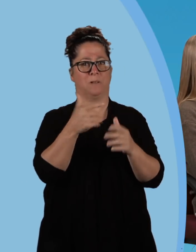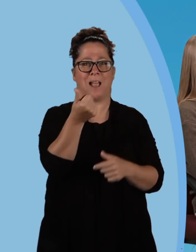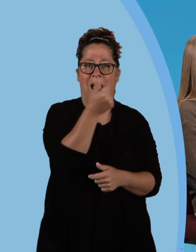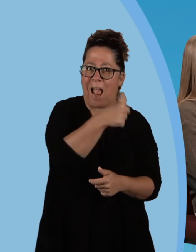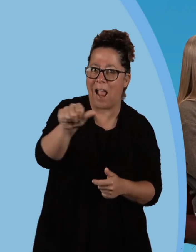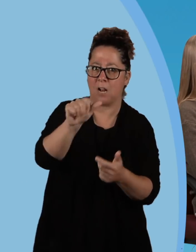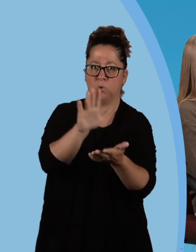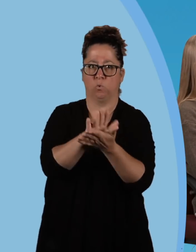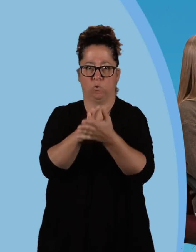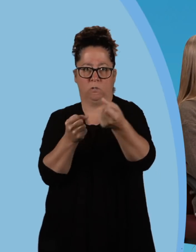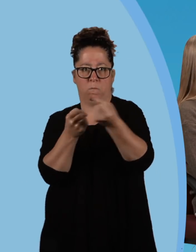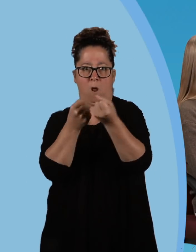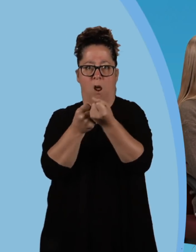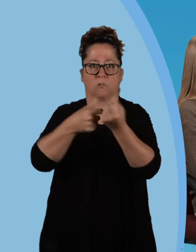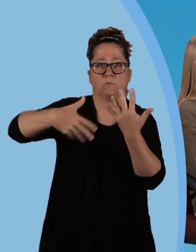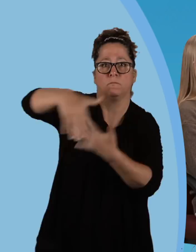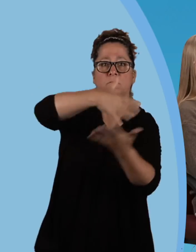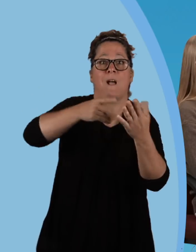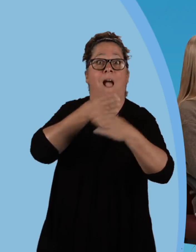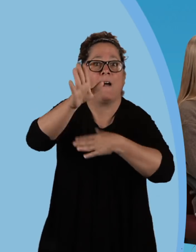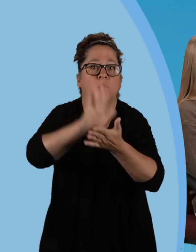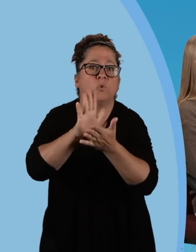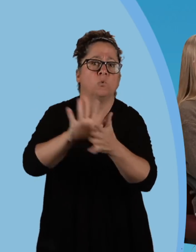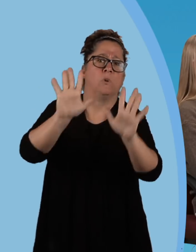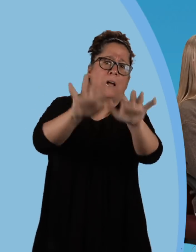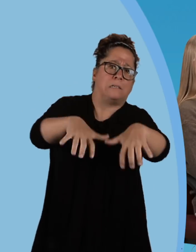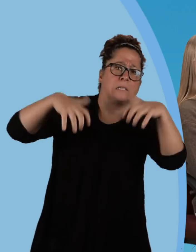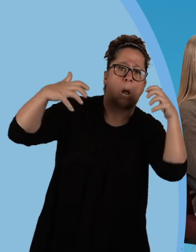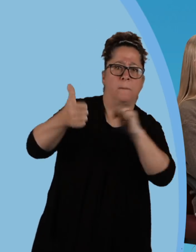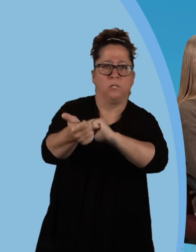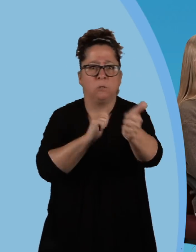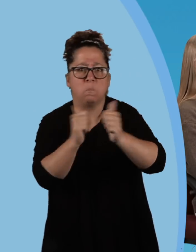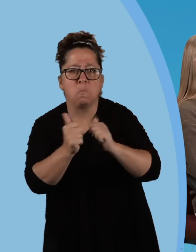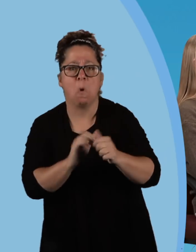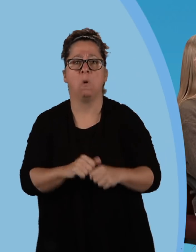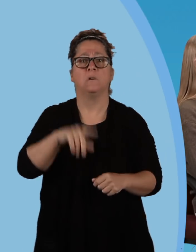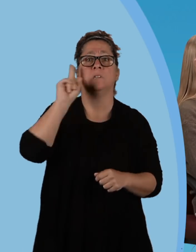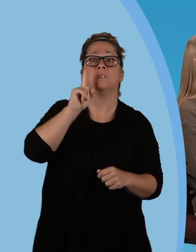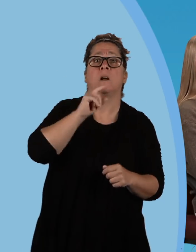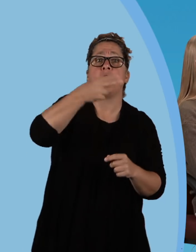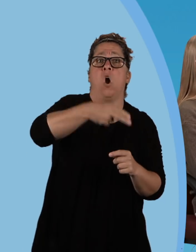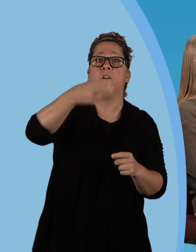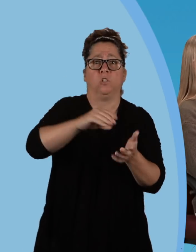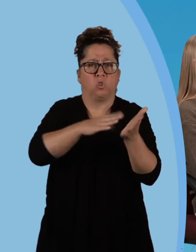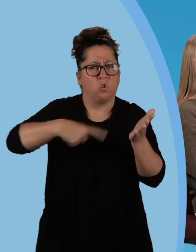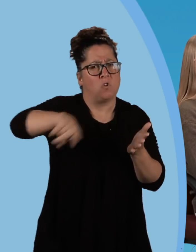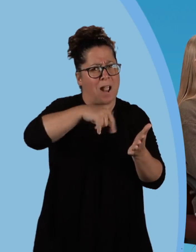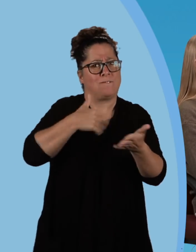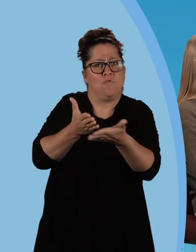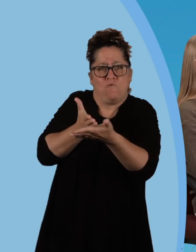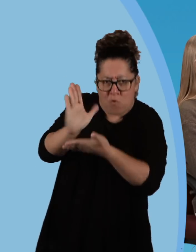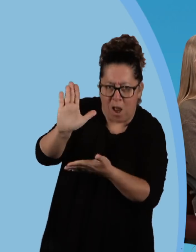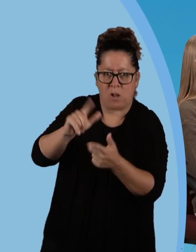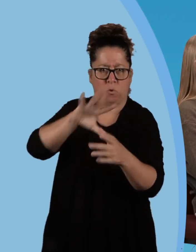social event after school or assemblies or sports. That deaf or hard of hearing child has as much right to participate in